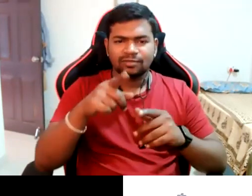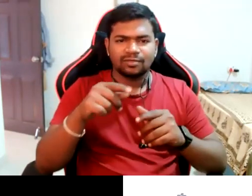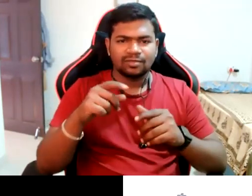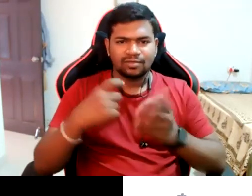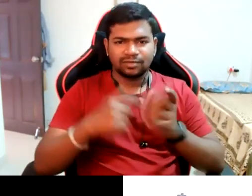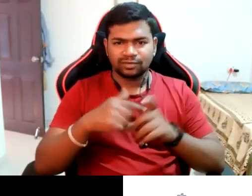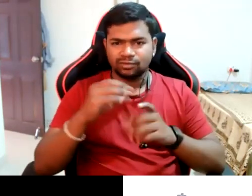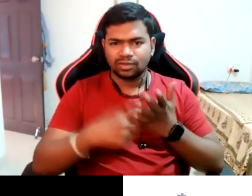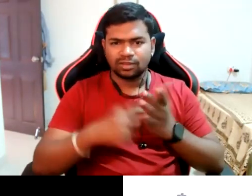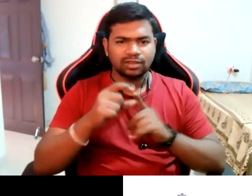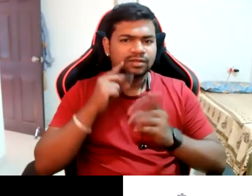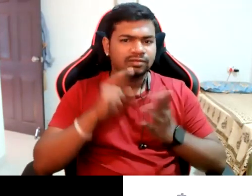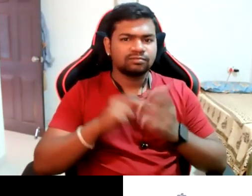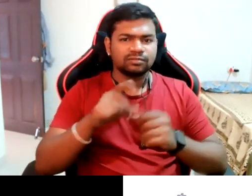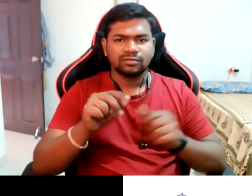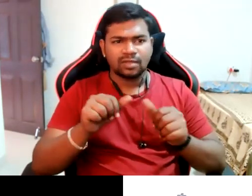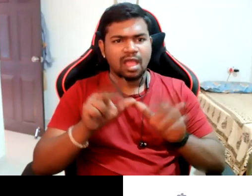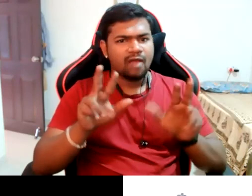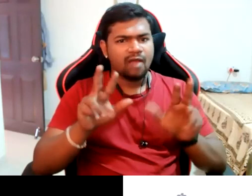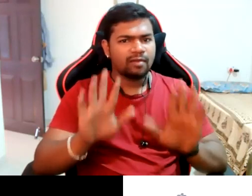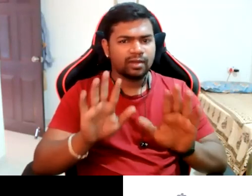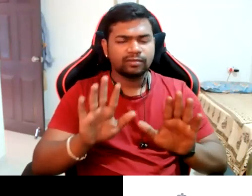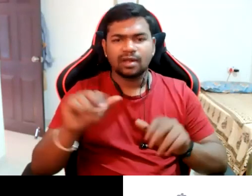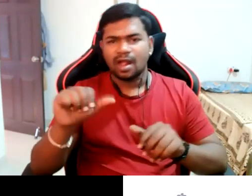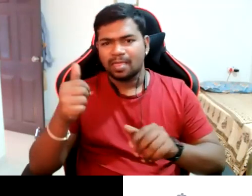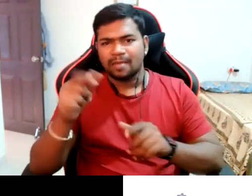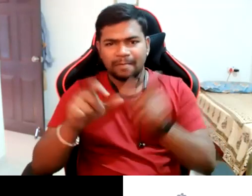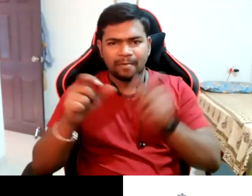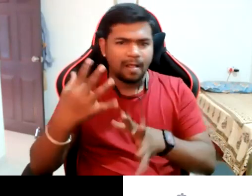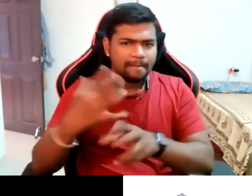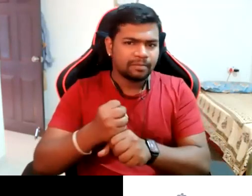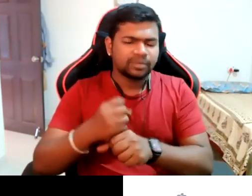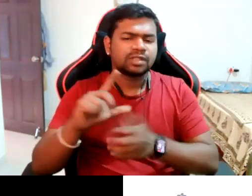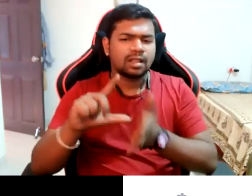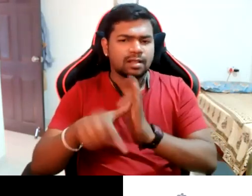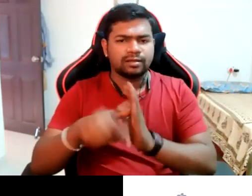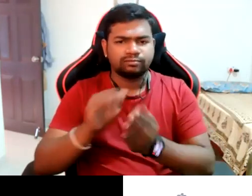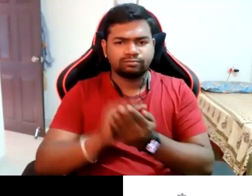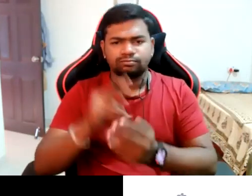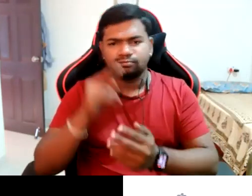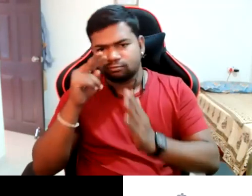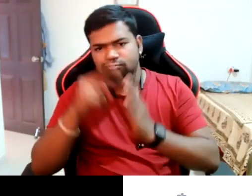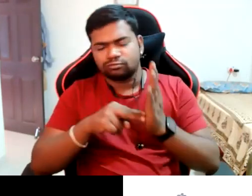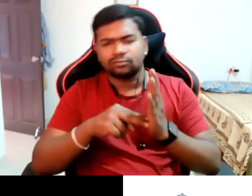would be available so others who could not have joined today, able to watch and listen to through this session.